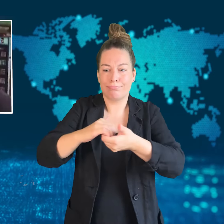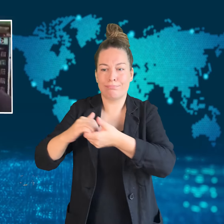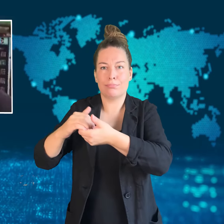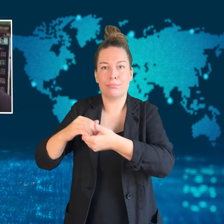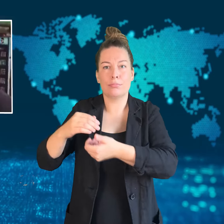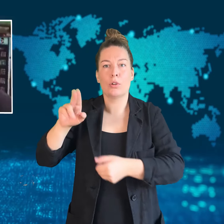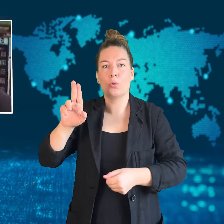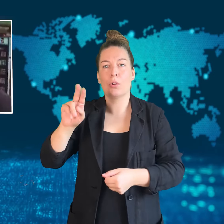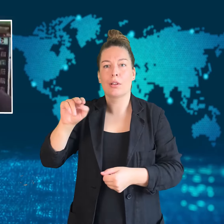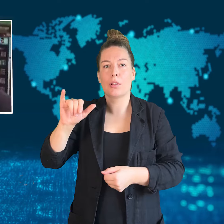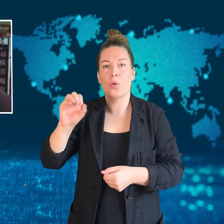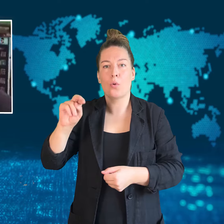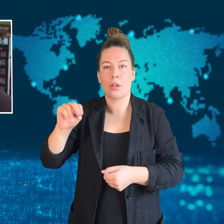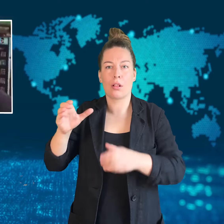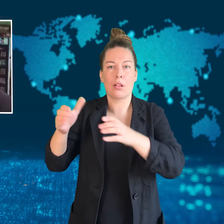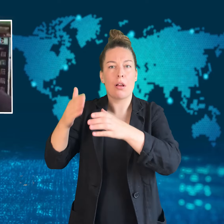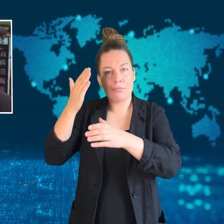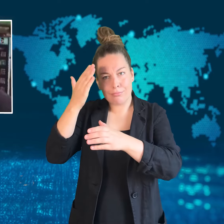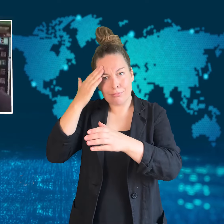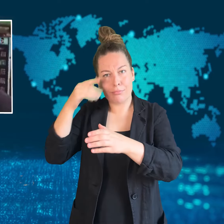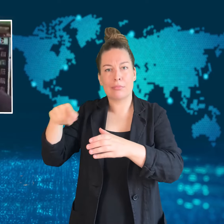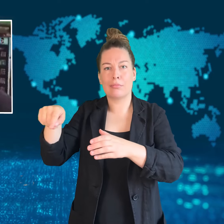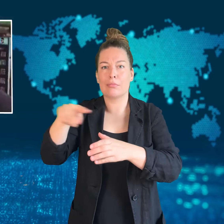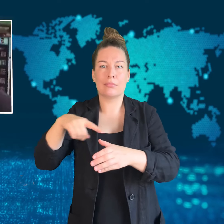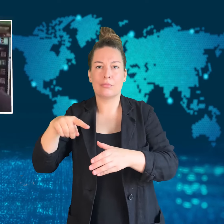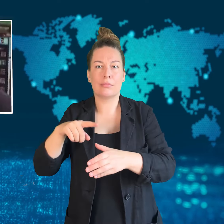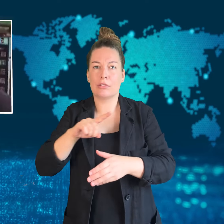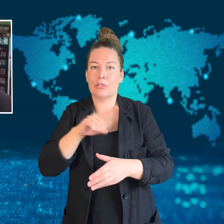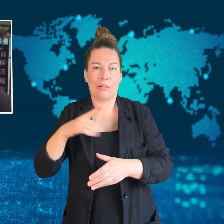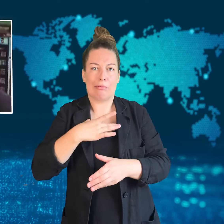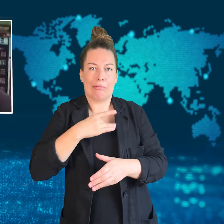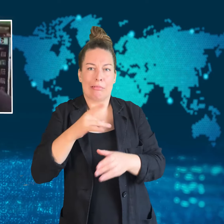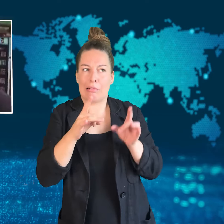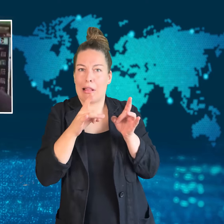The "Union" is known for its anti-American